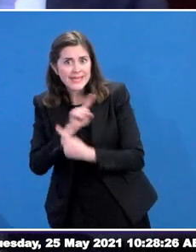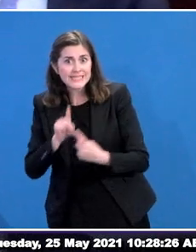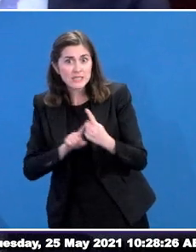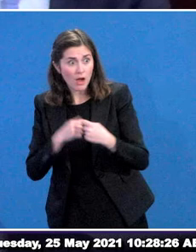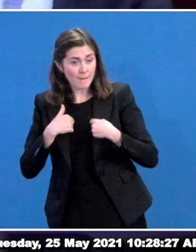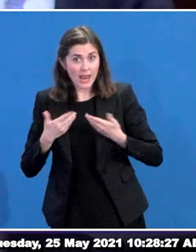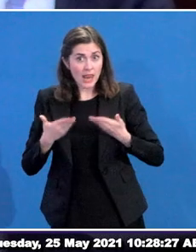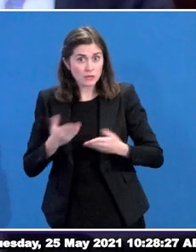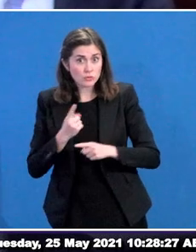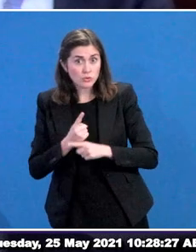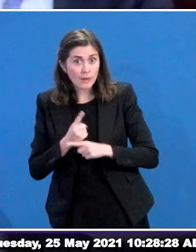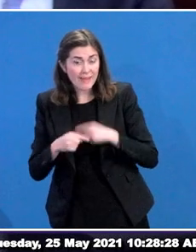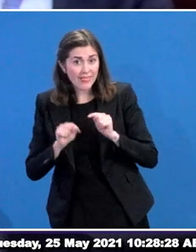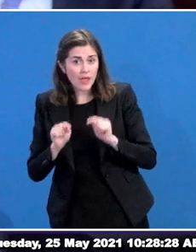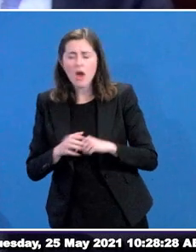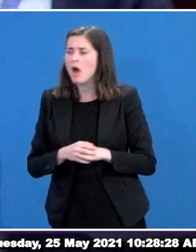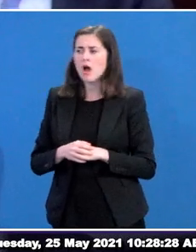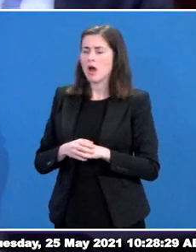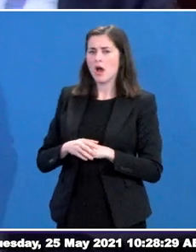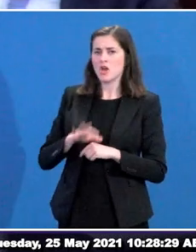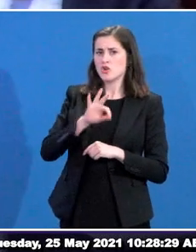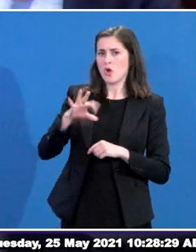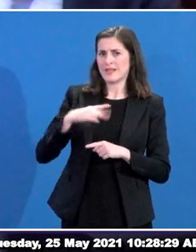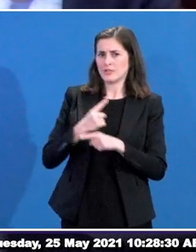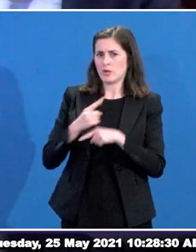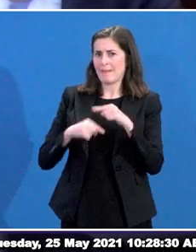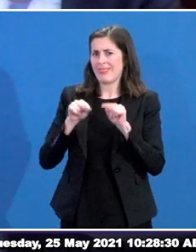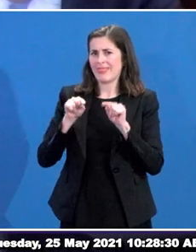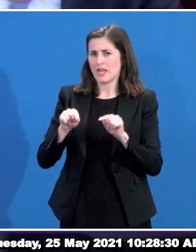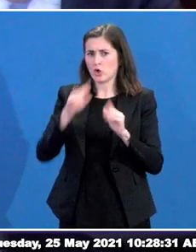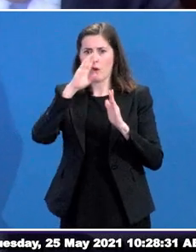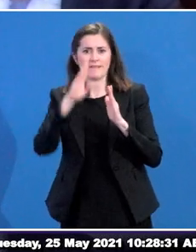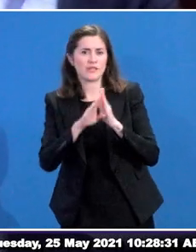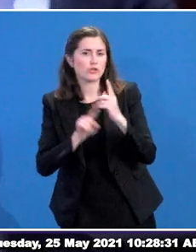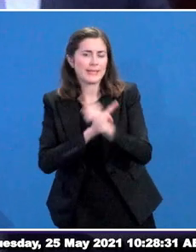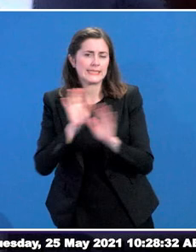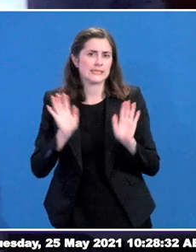I don't need to do, speak about what occurred in a confidential meeting. ELIZA: Yeah.